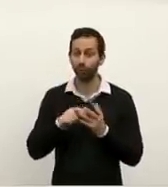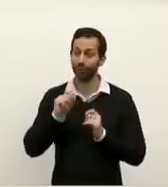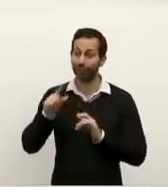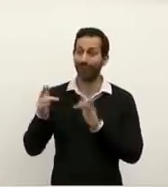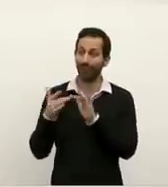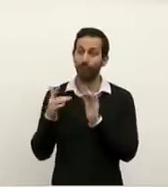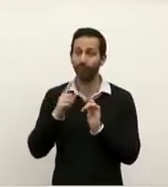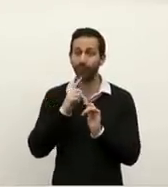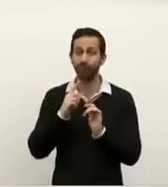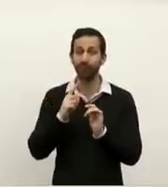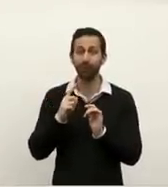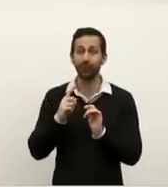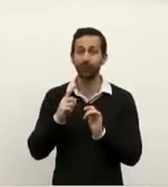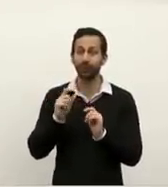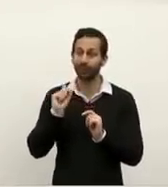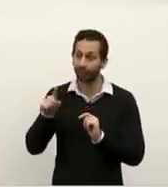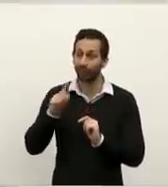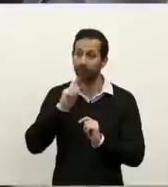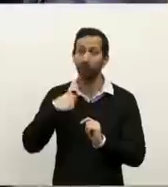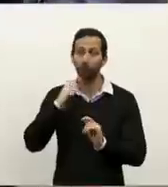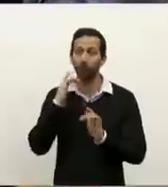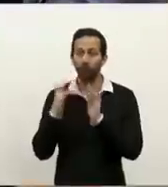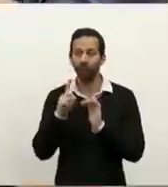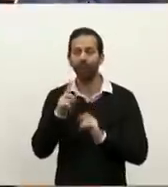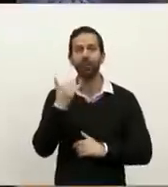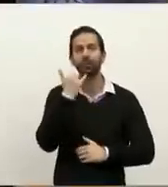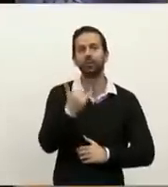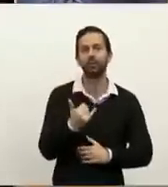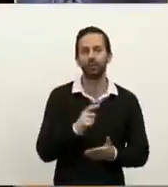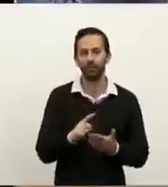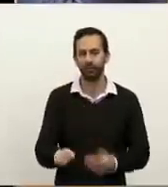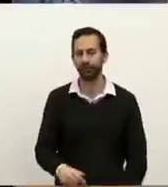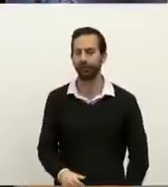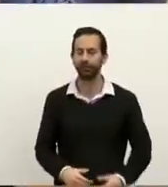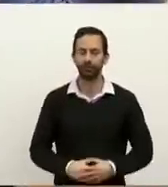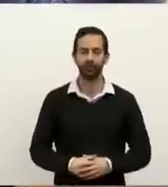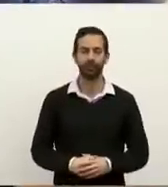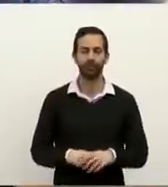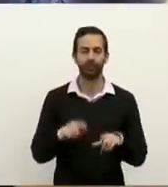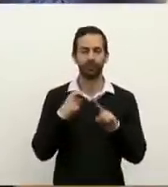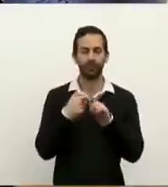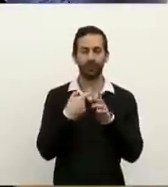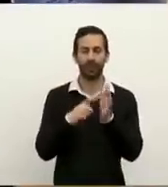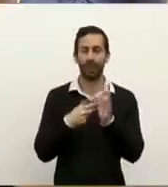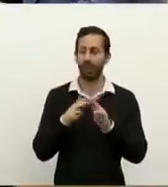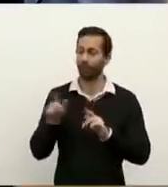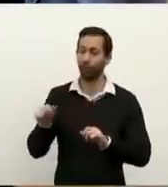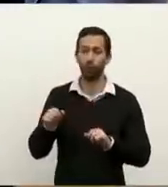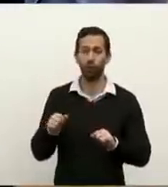We're testing the feel of those things. Carl, if your chair went down tomorrow,